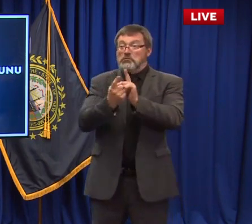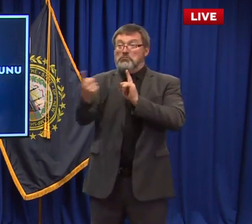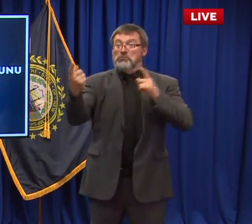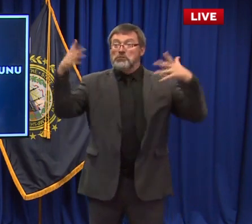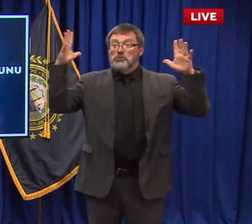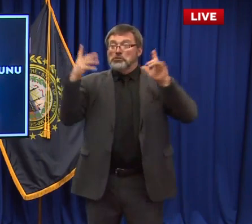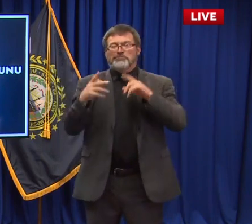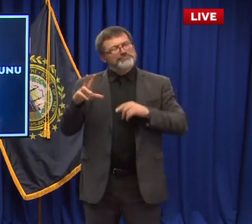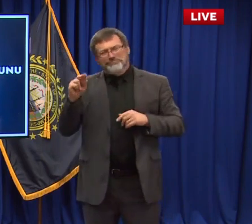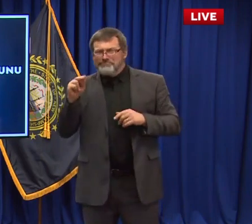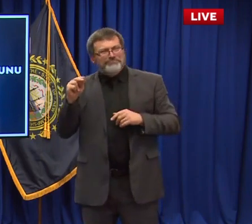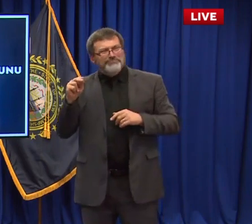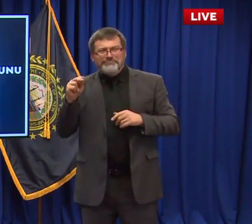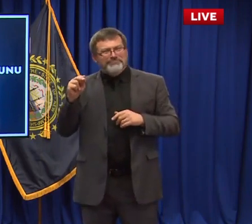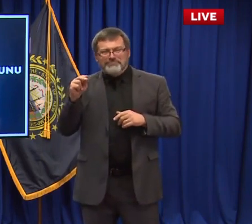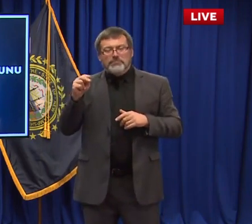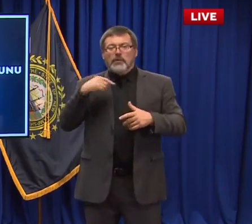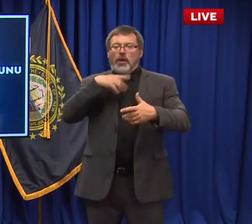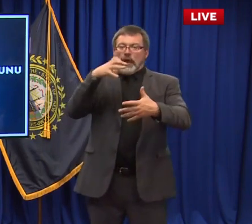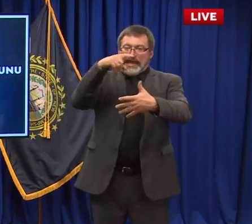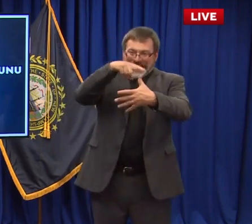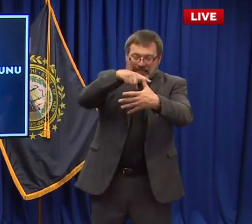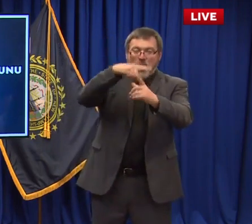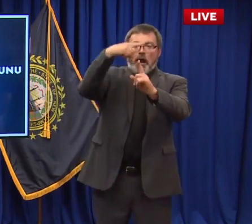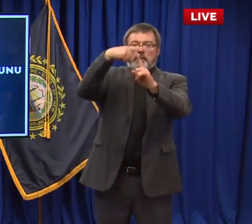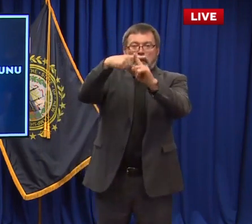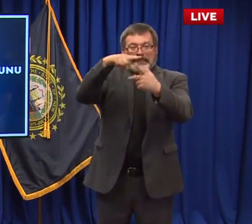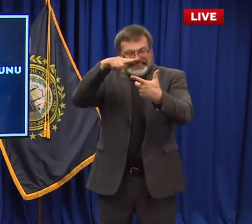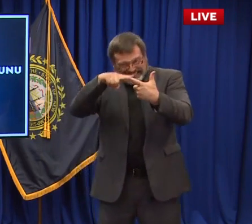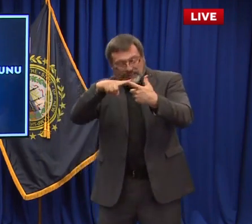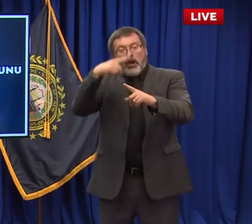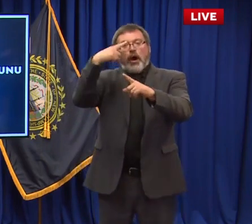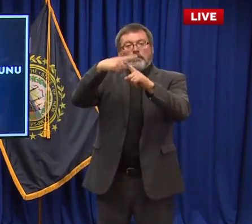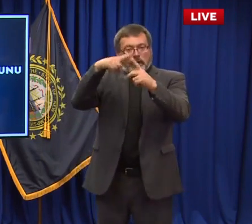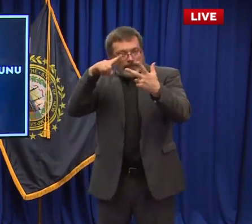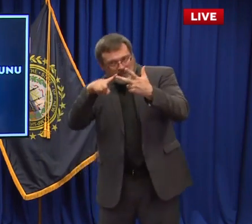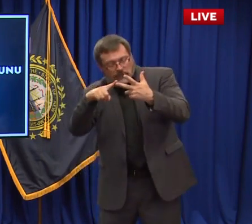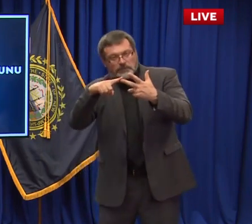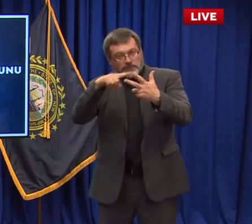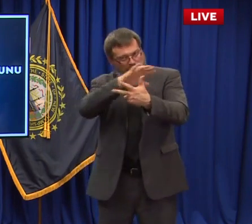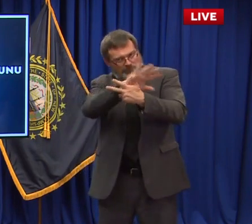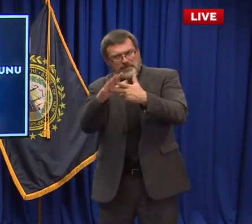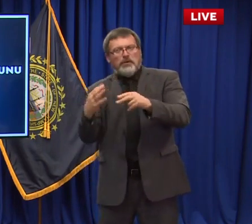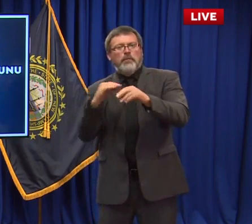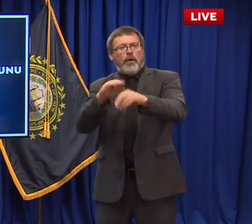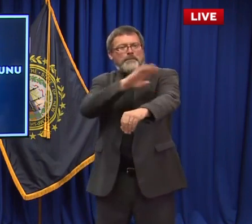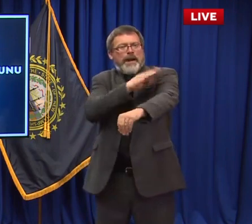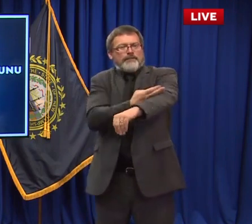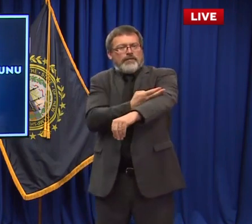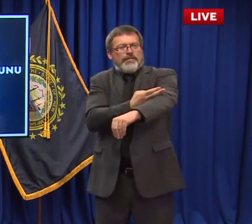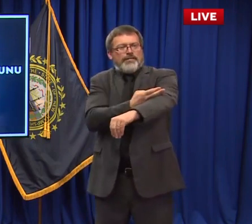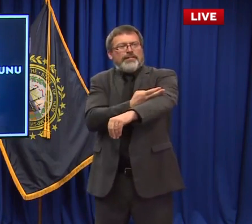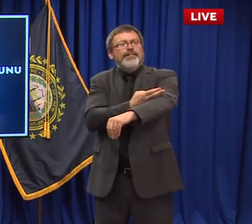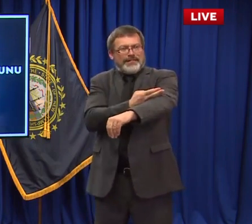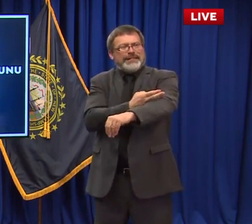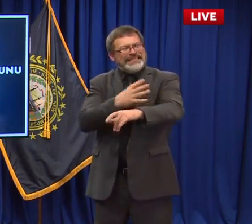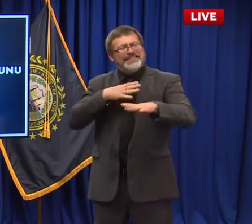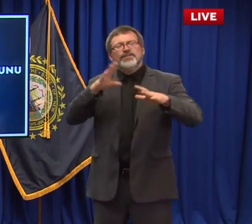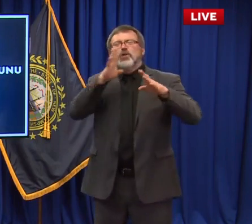WE DON’T JUST RELY ON MASKS OR PEOPLE KEEPING A SAFE DISTANCE OF SIX FEET. WE TRY TO HAVE MULTIPLE MEASURES IN PLACE.